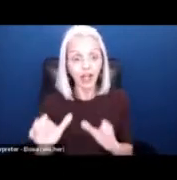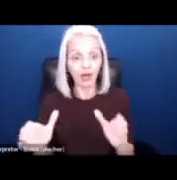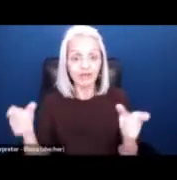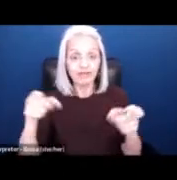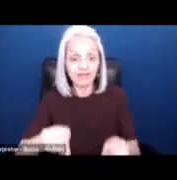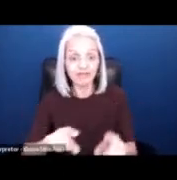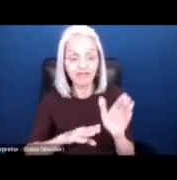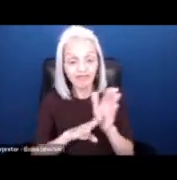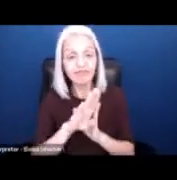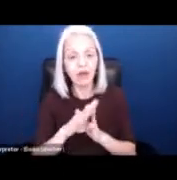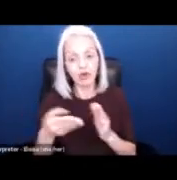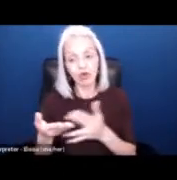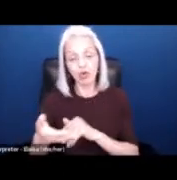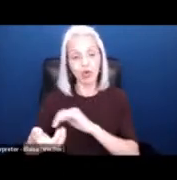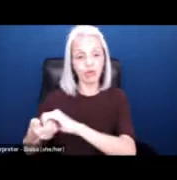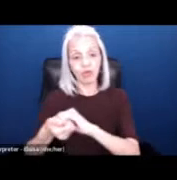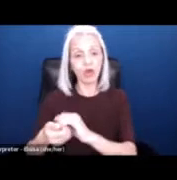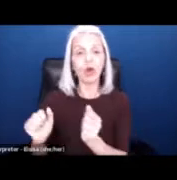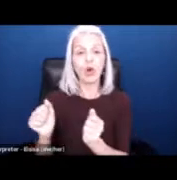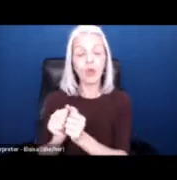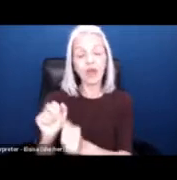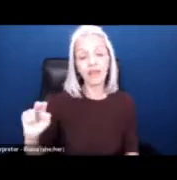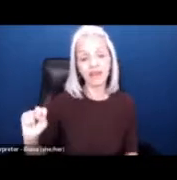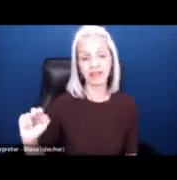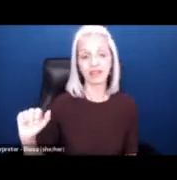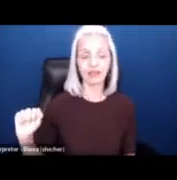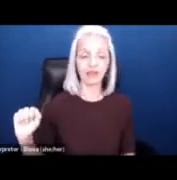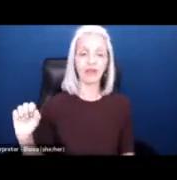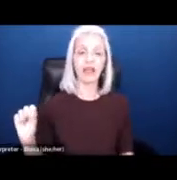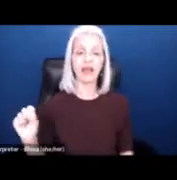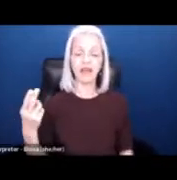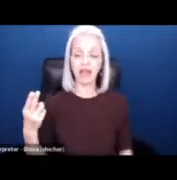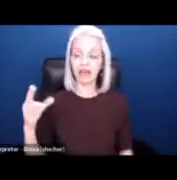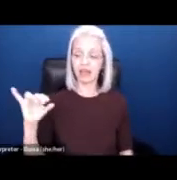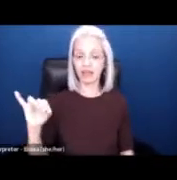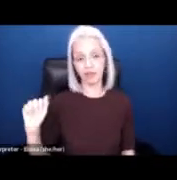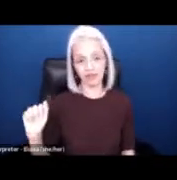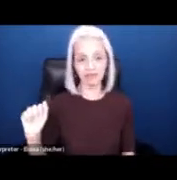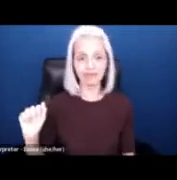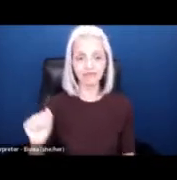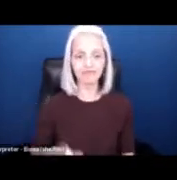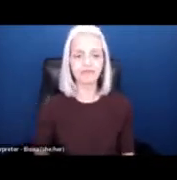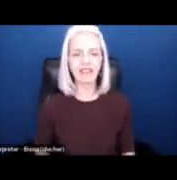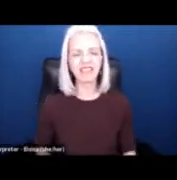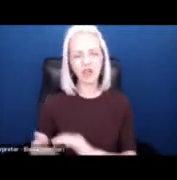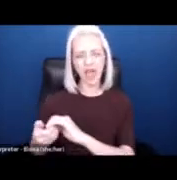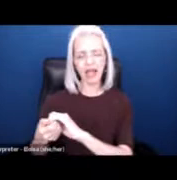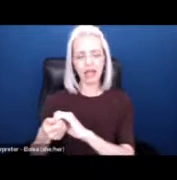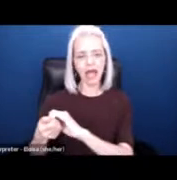National Association of State Head Injury Administrators. So that collaborative process